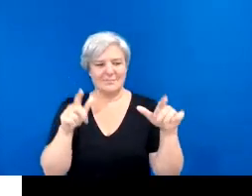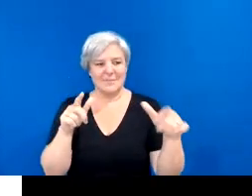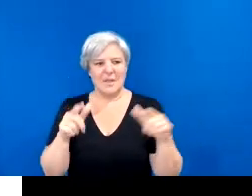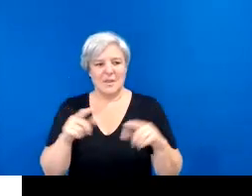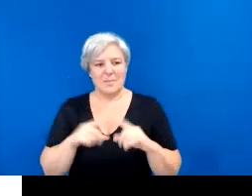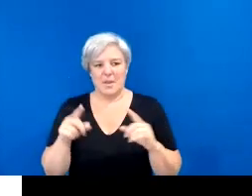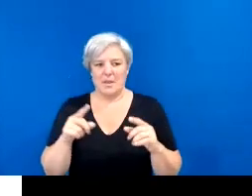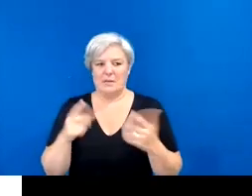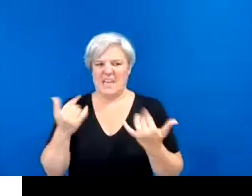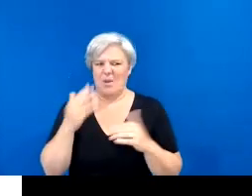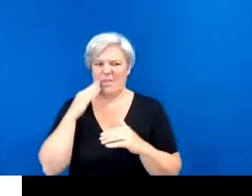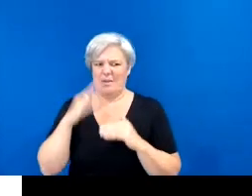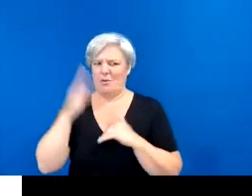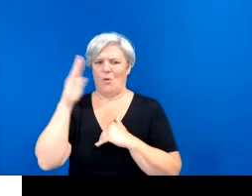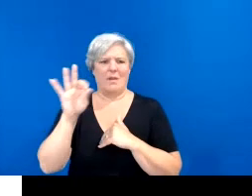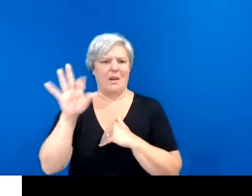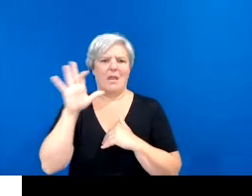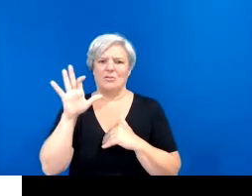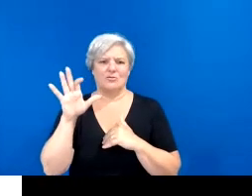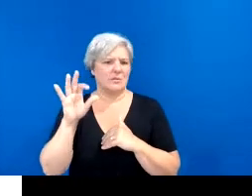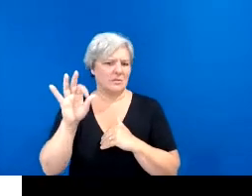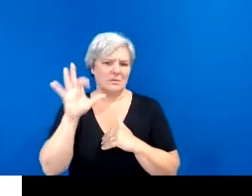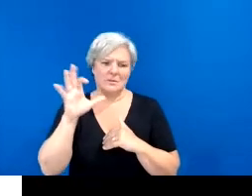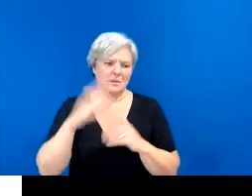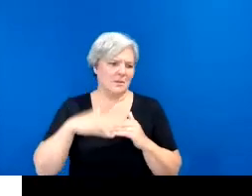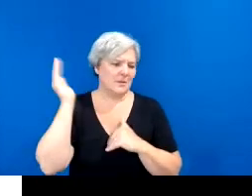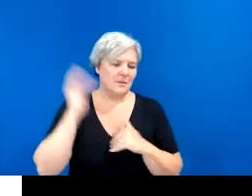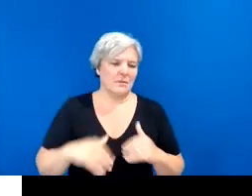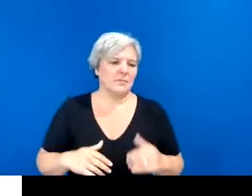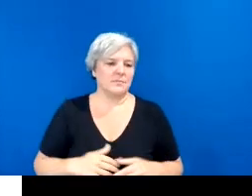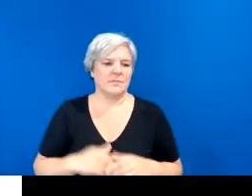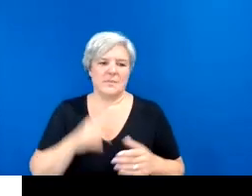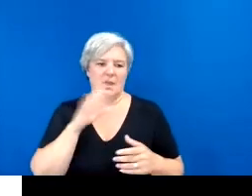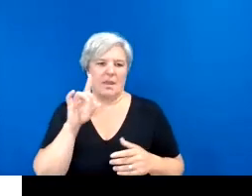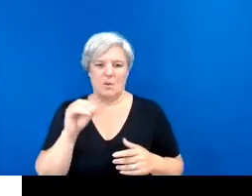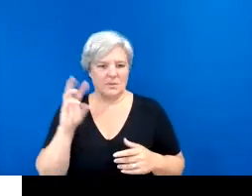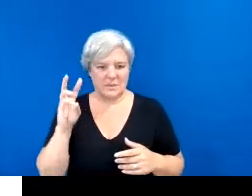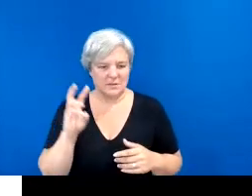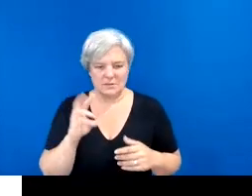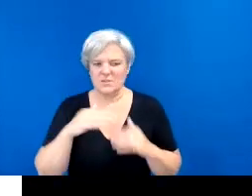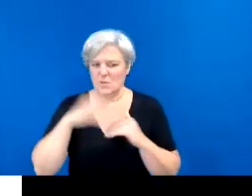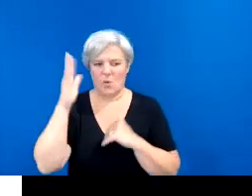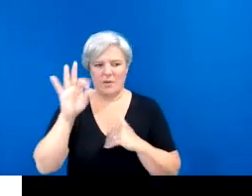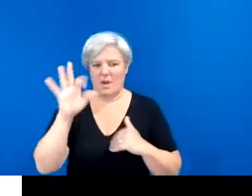more than 900 titles available in open textbook library. Sally, do you have anything?